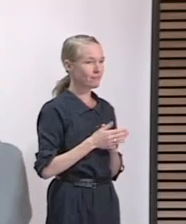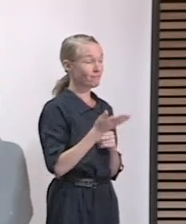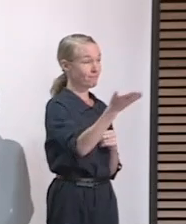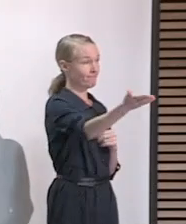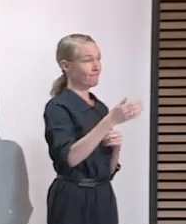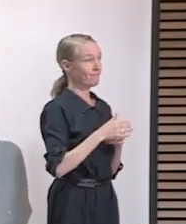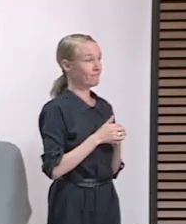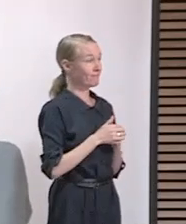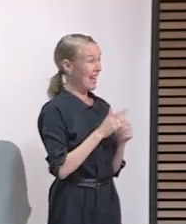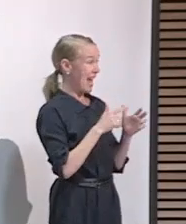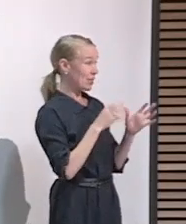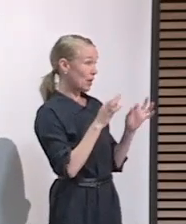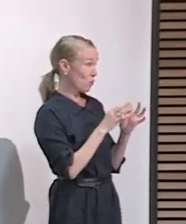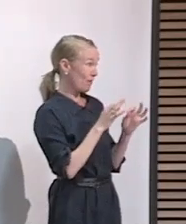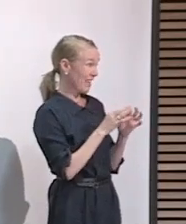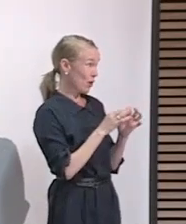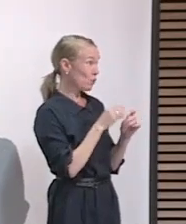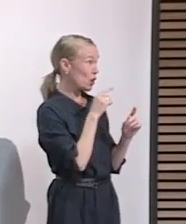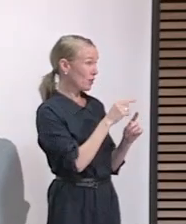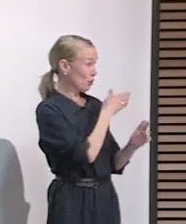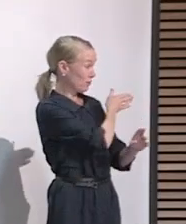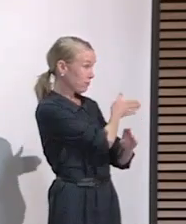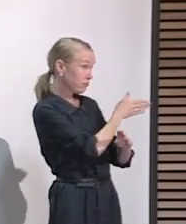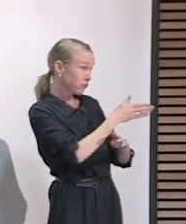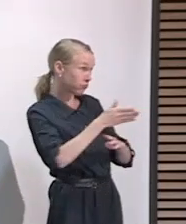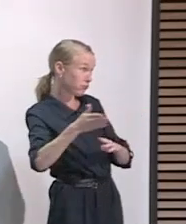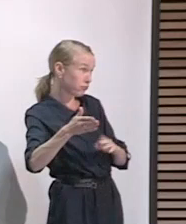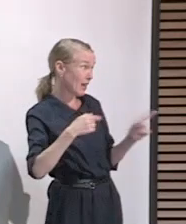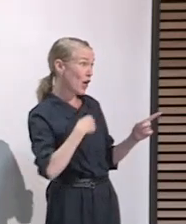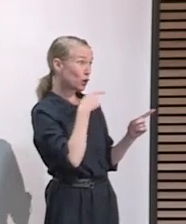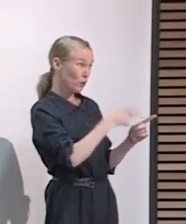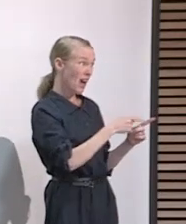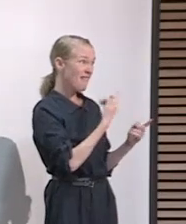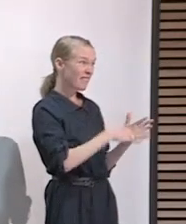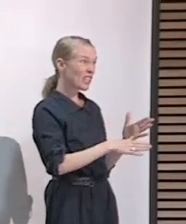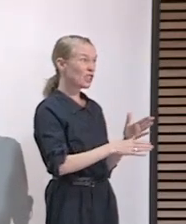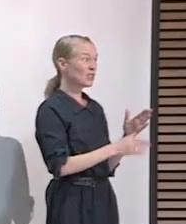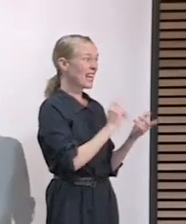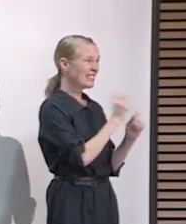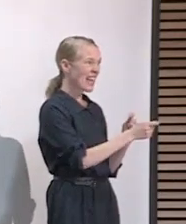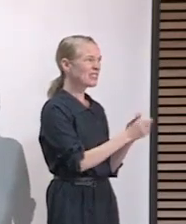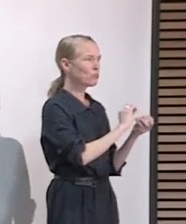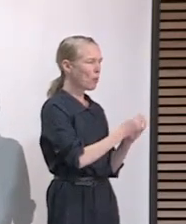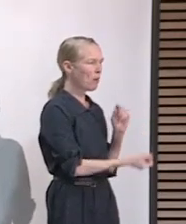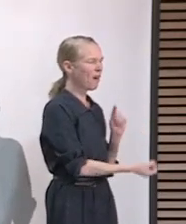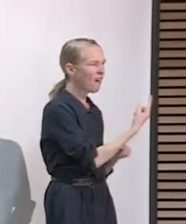symptoms I'll get a test. Back to the testing, there